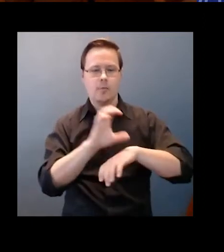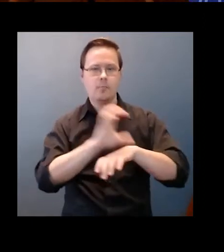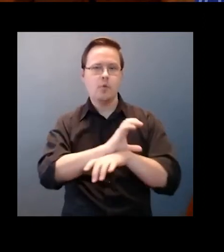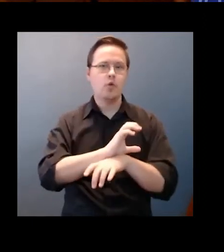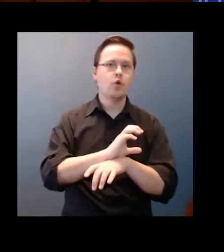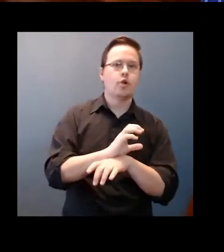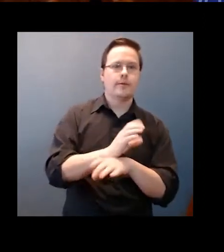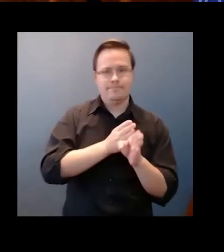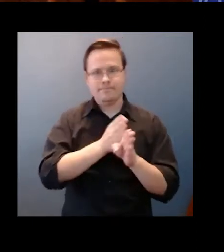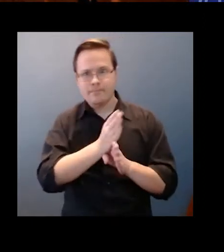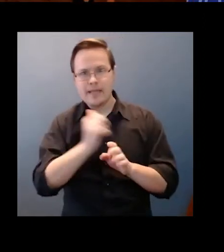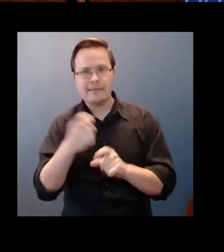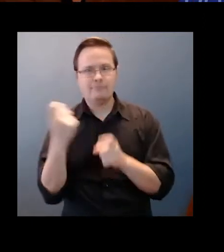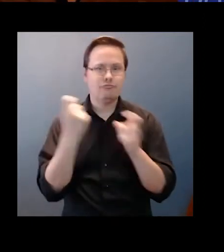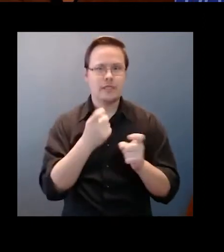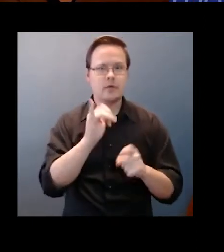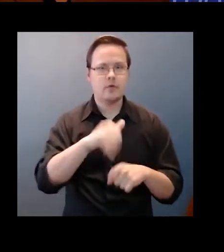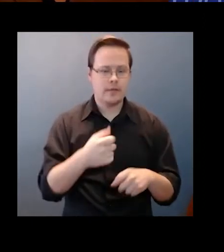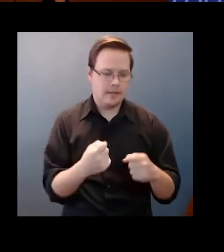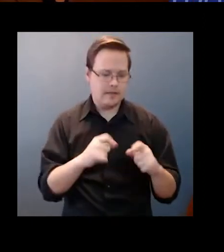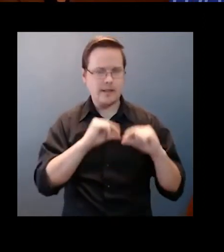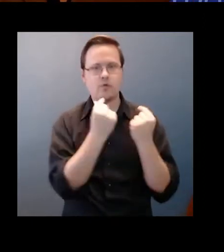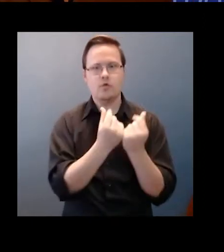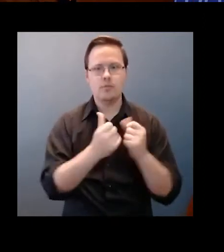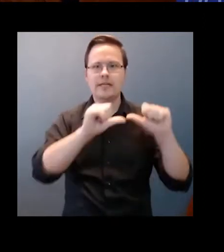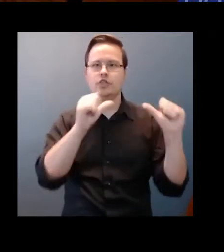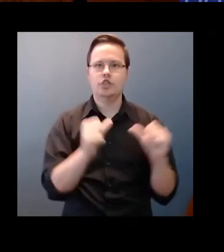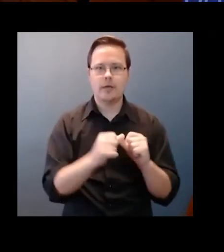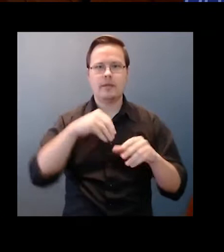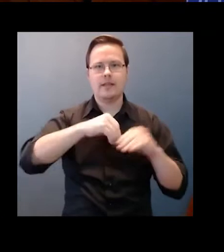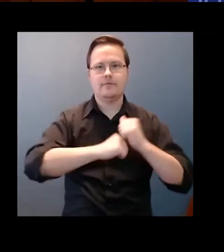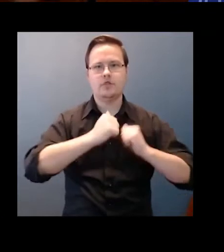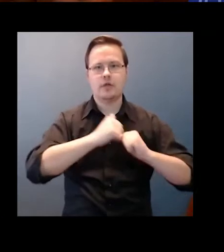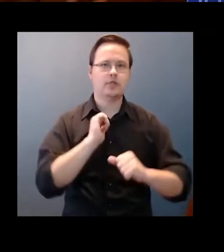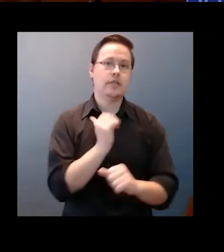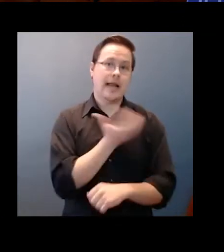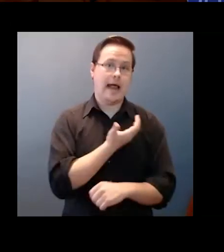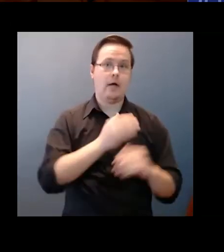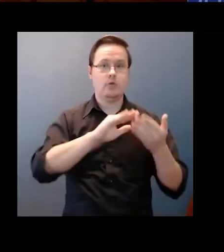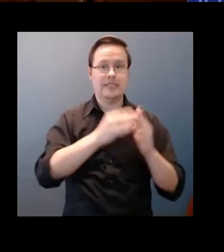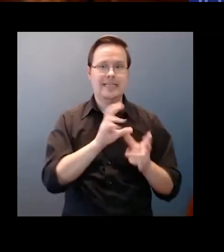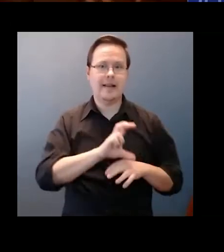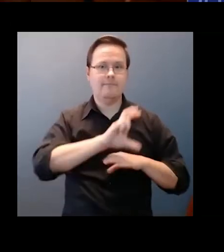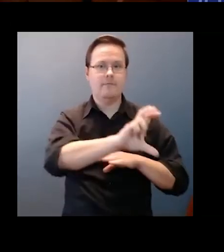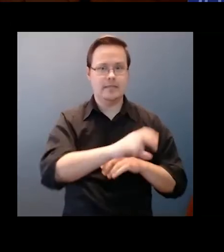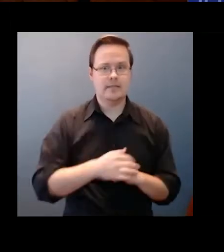in shaping the infrastructures that our city was investing in. The second case study is of Turkopticon,